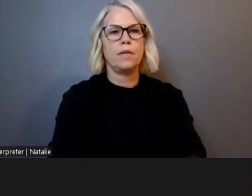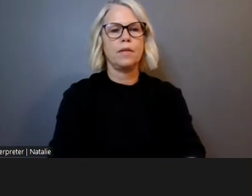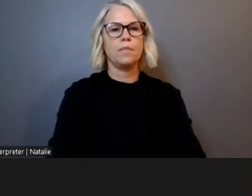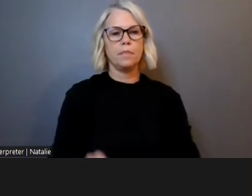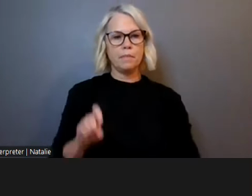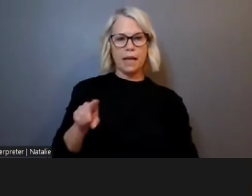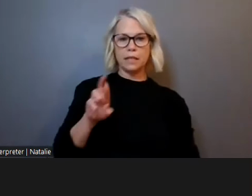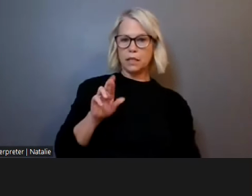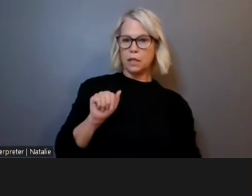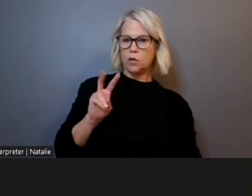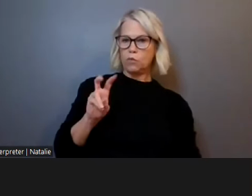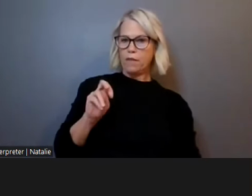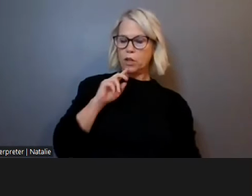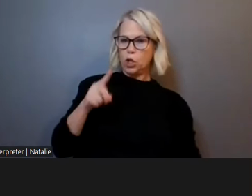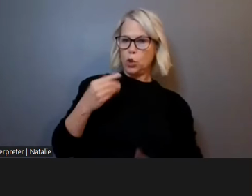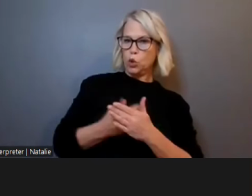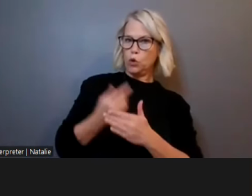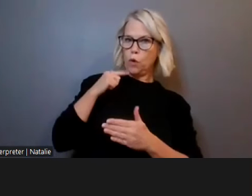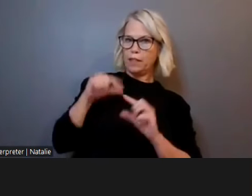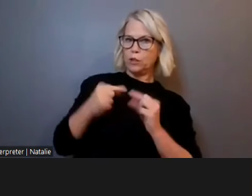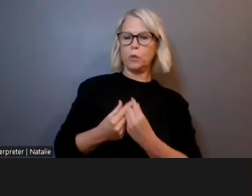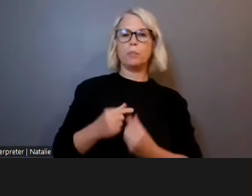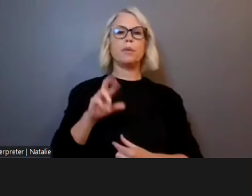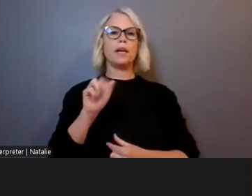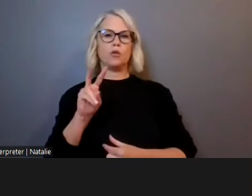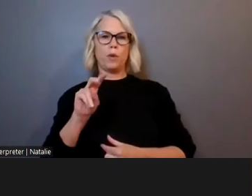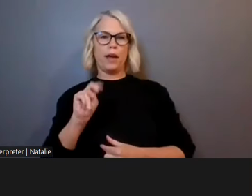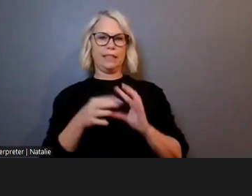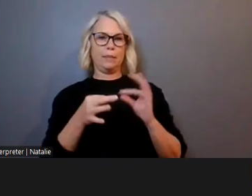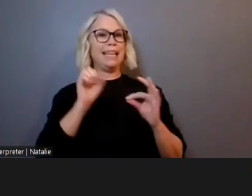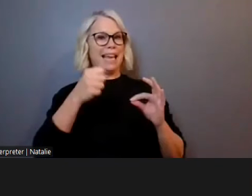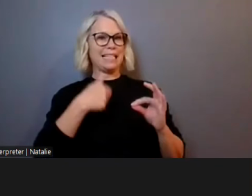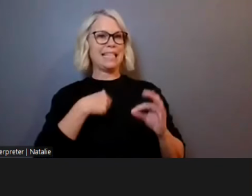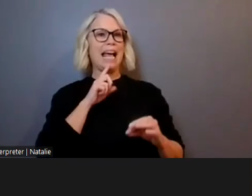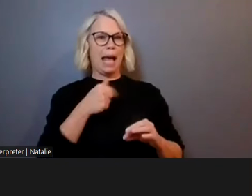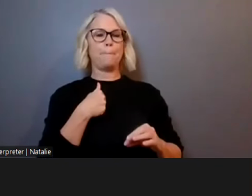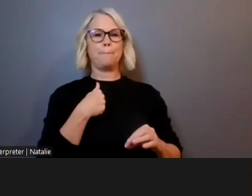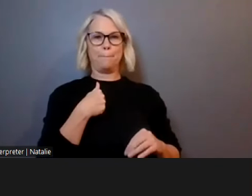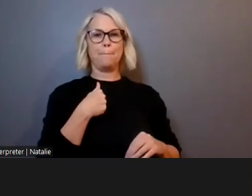Hello, yes, I am.